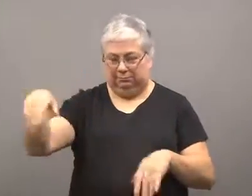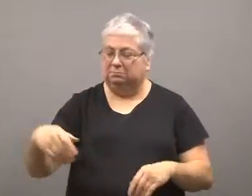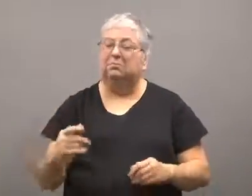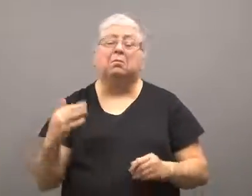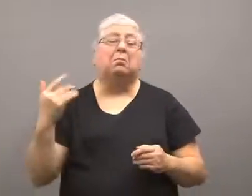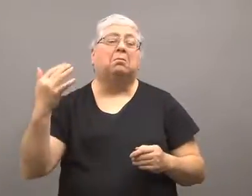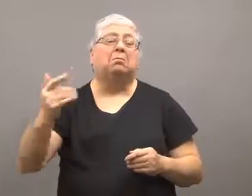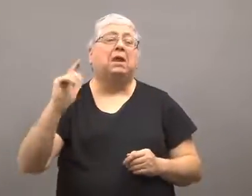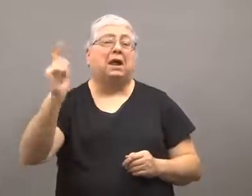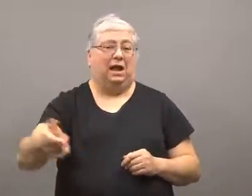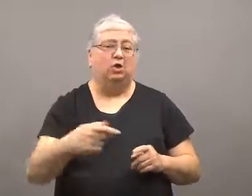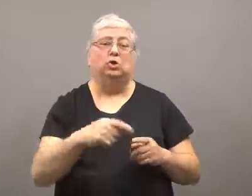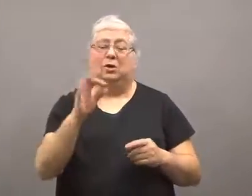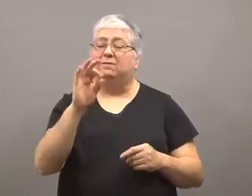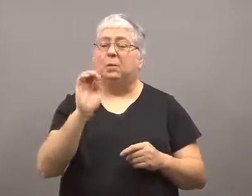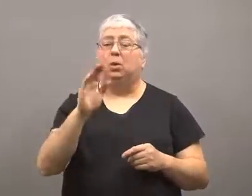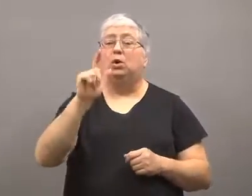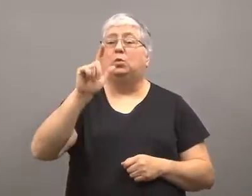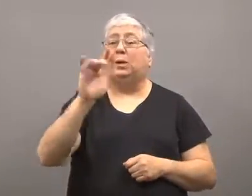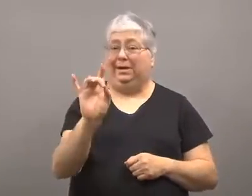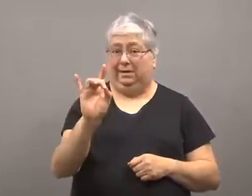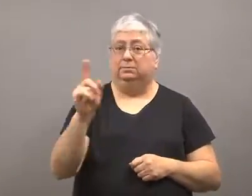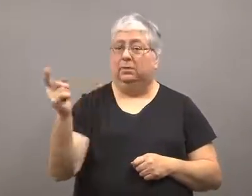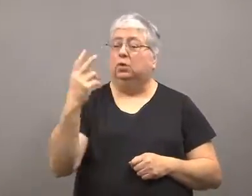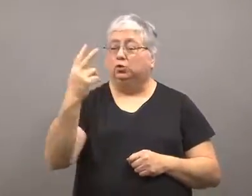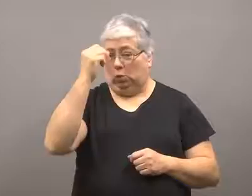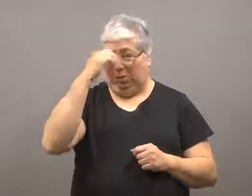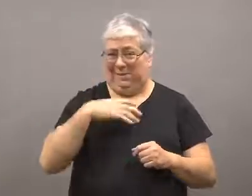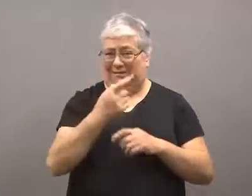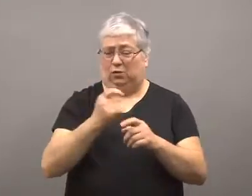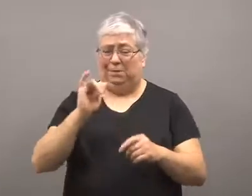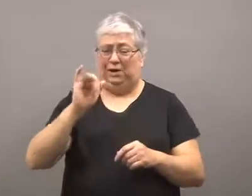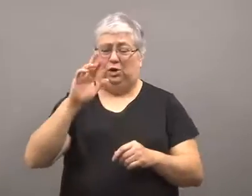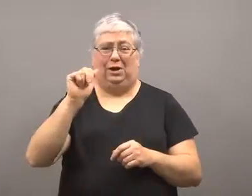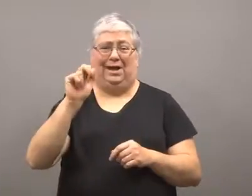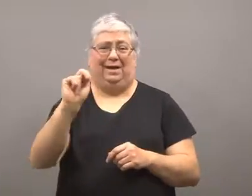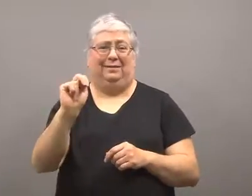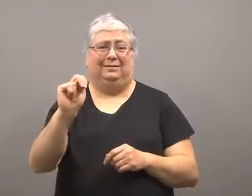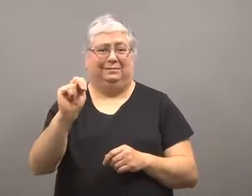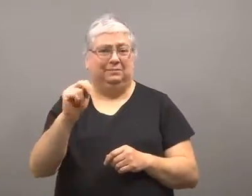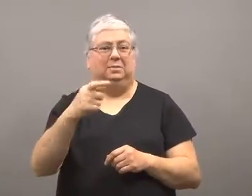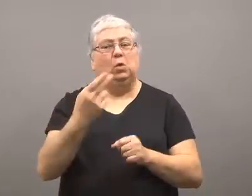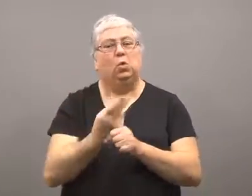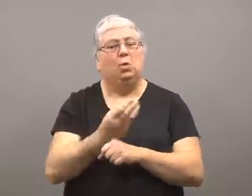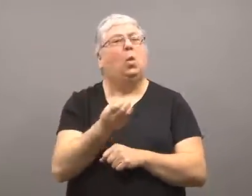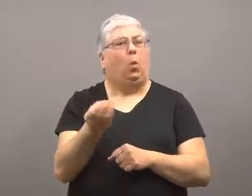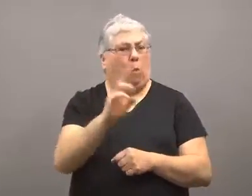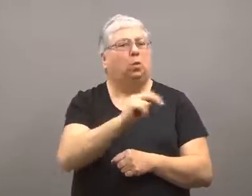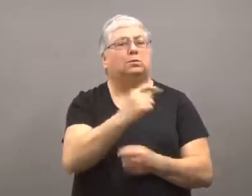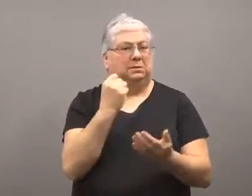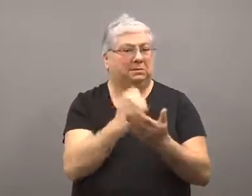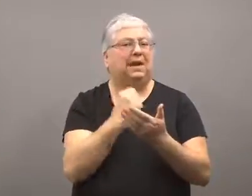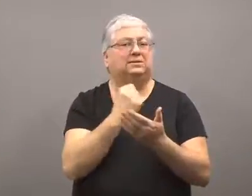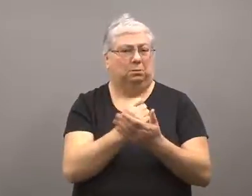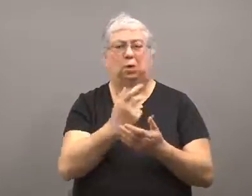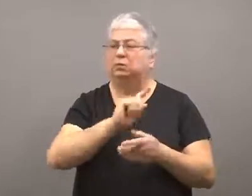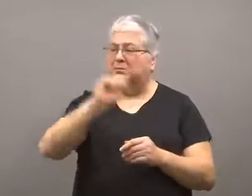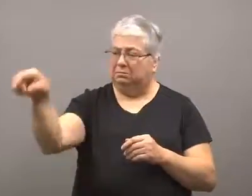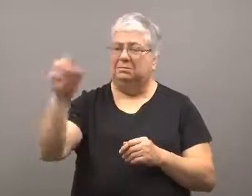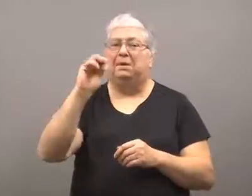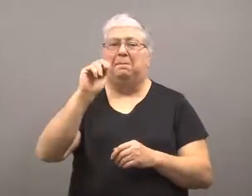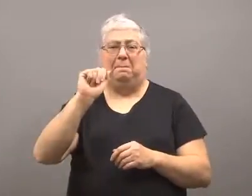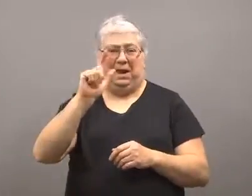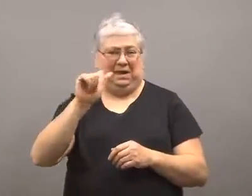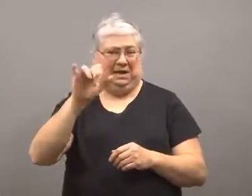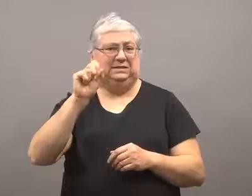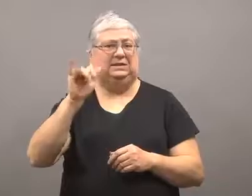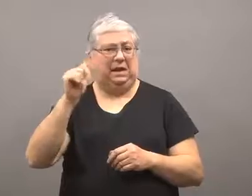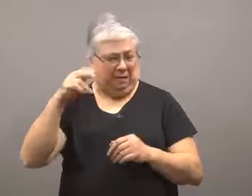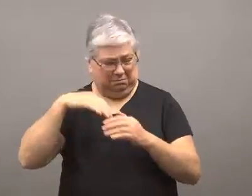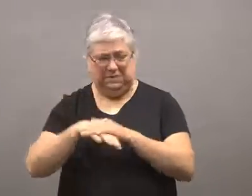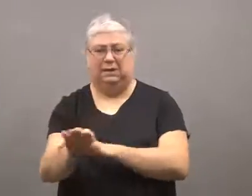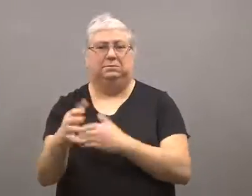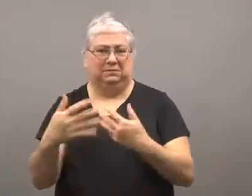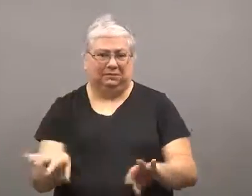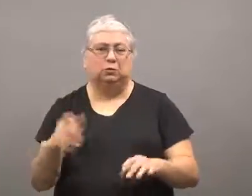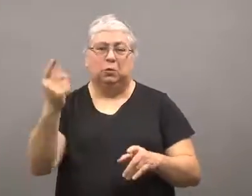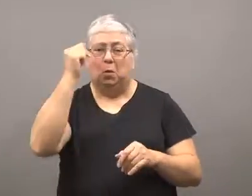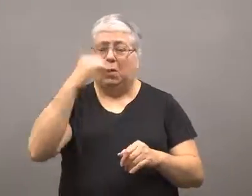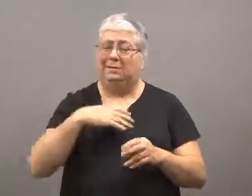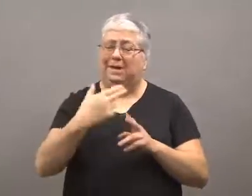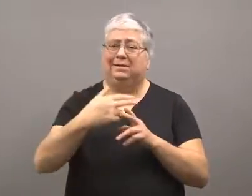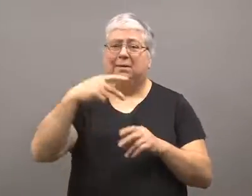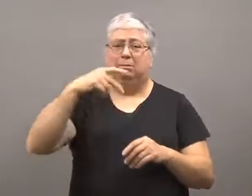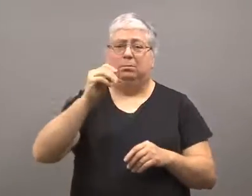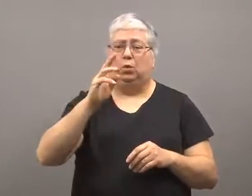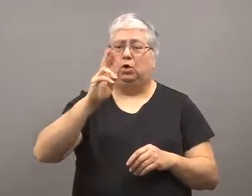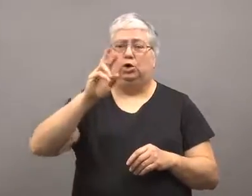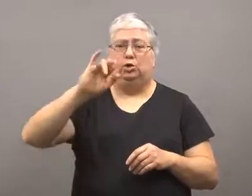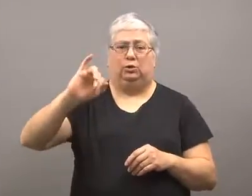Then two Iranian men entered Malaysia using their own passports.